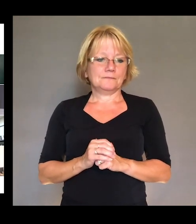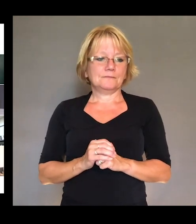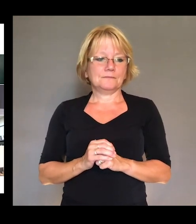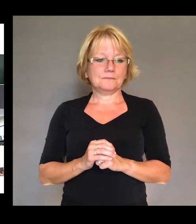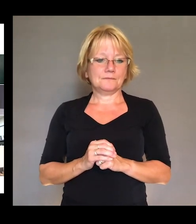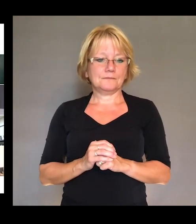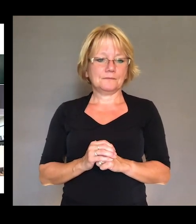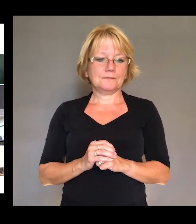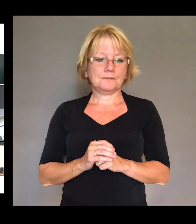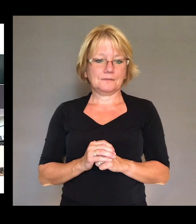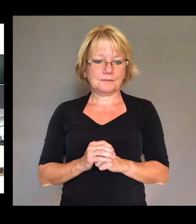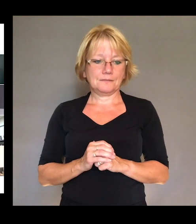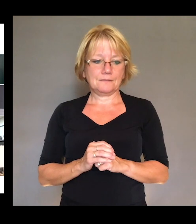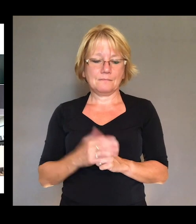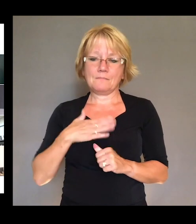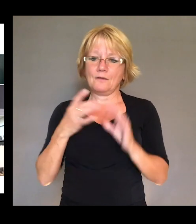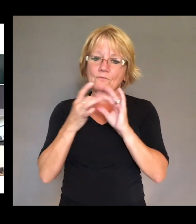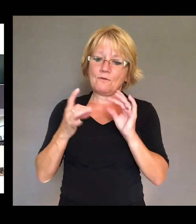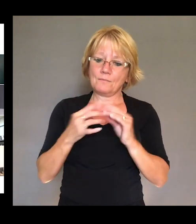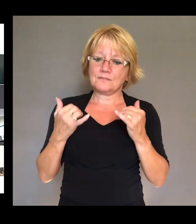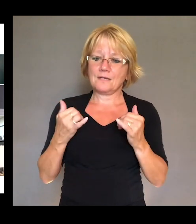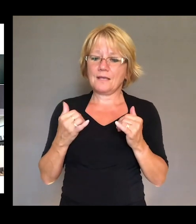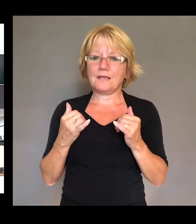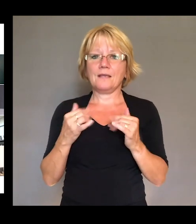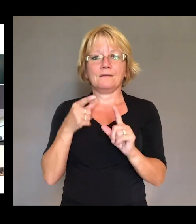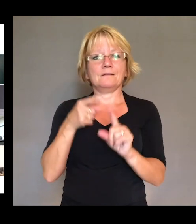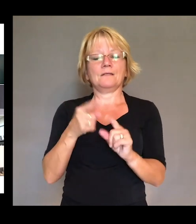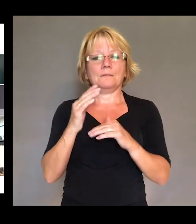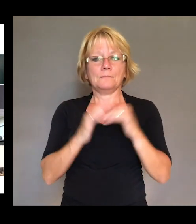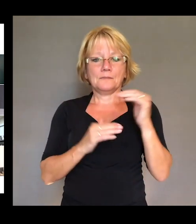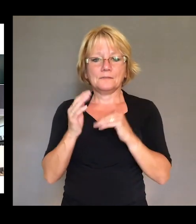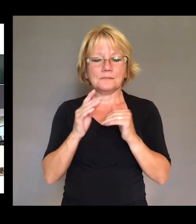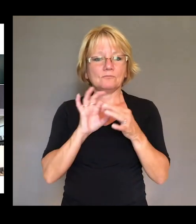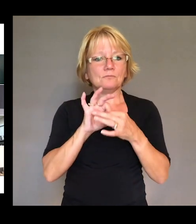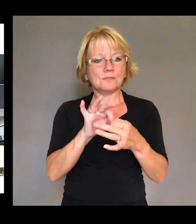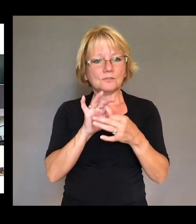Well, some of the stuff that I've tried to convey today, the idea of building relationships,